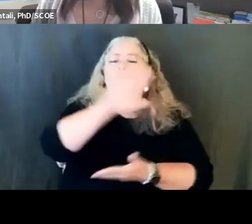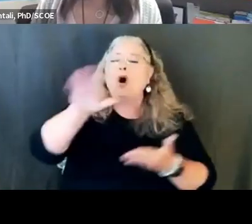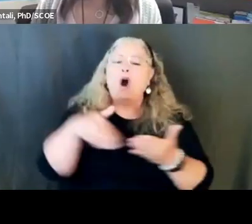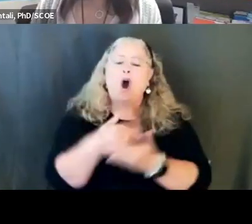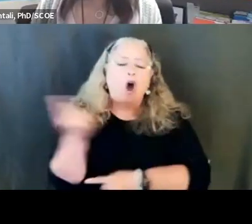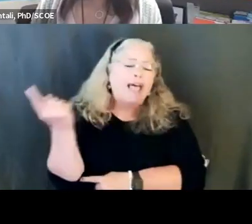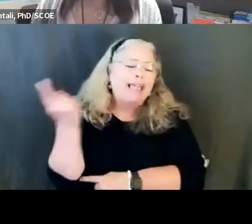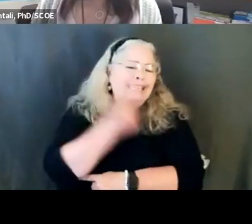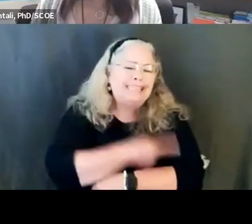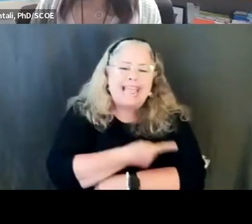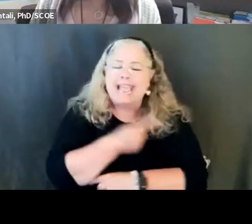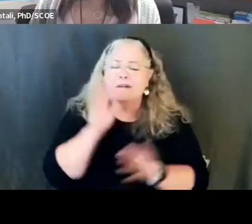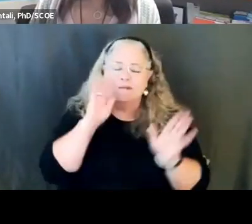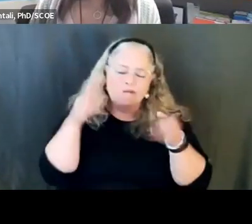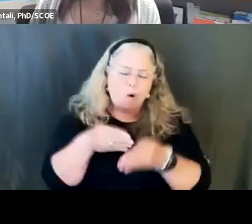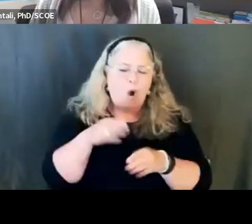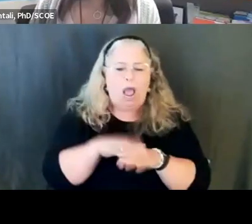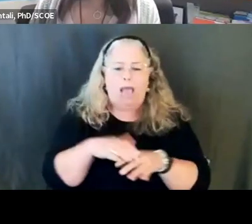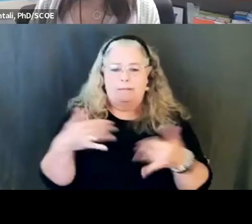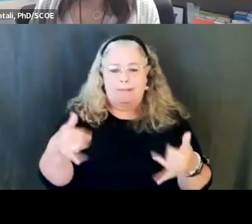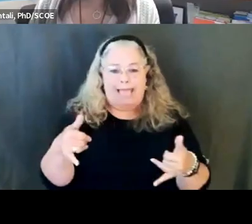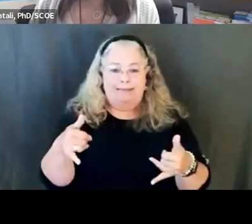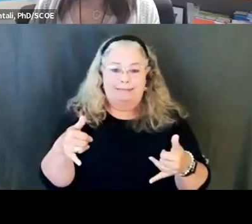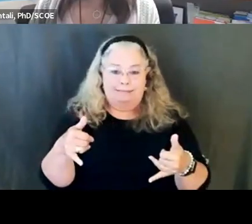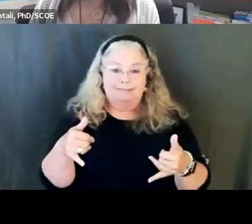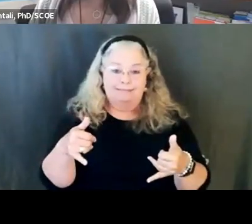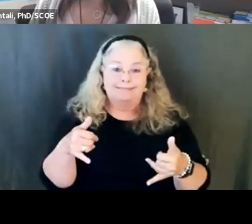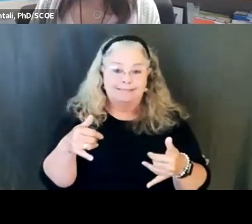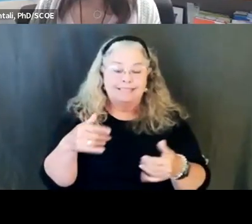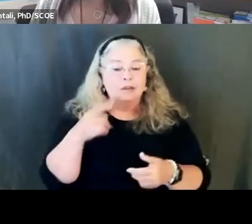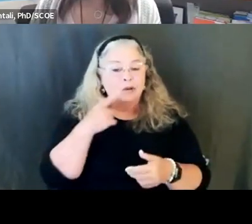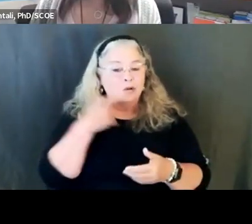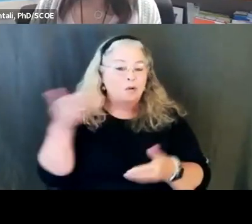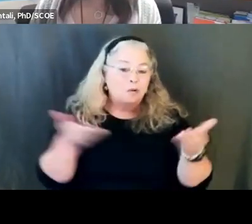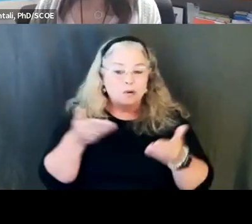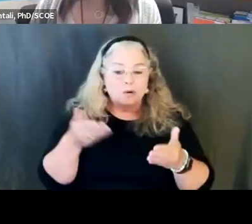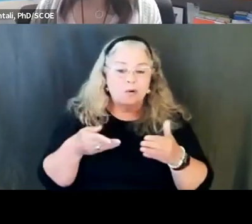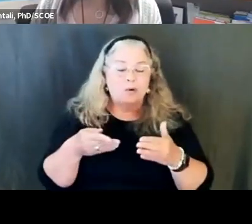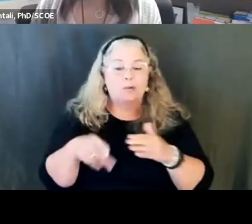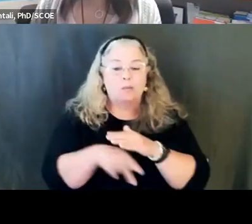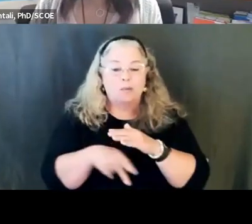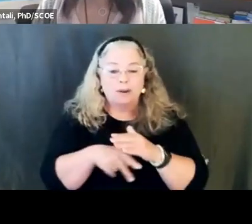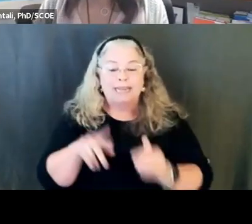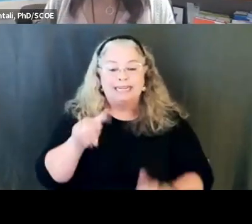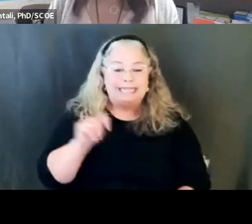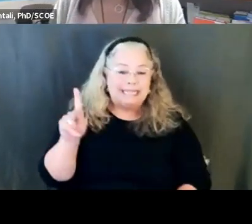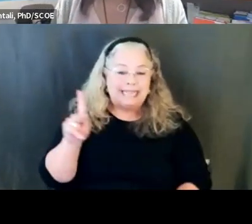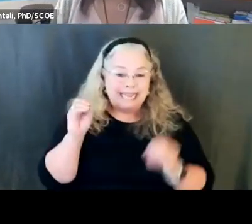conference focused on play and we invited our our preschool and our TK teach and …inaudible… that